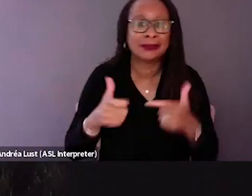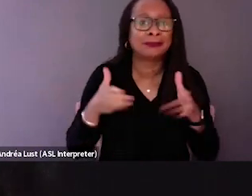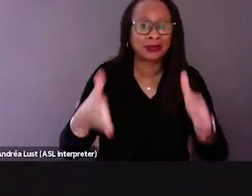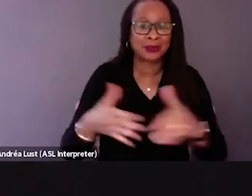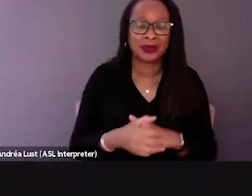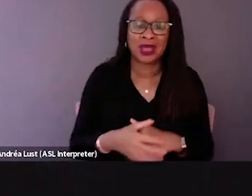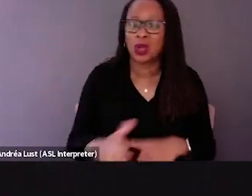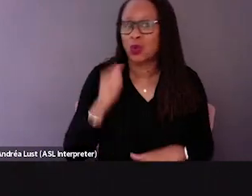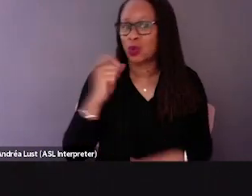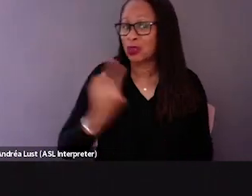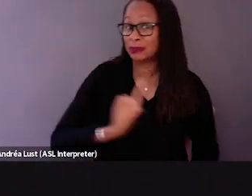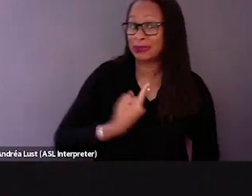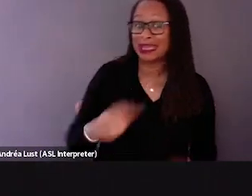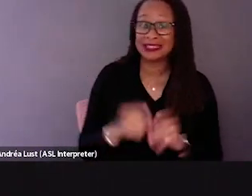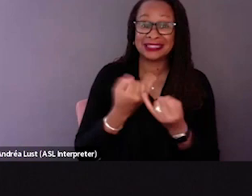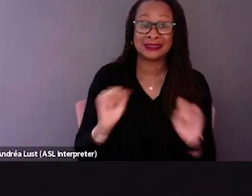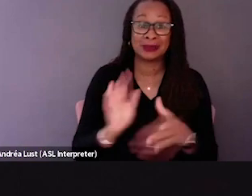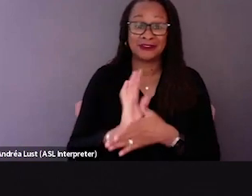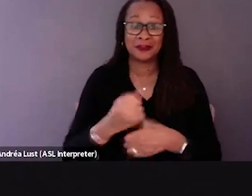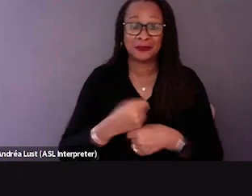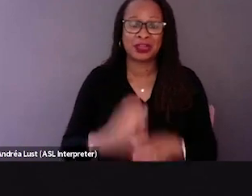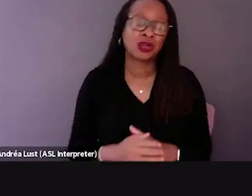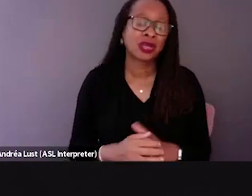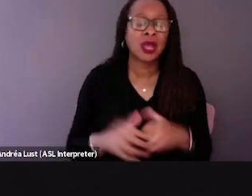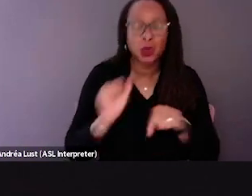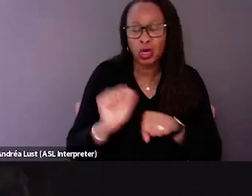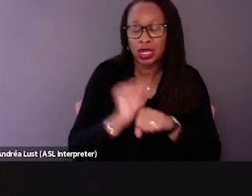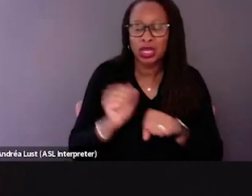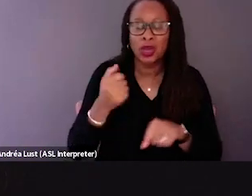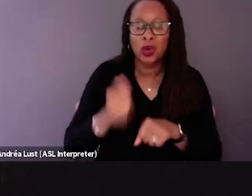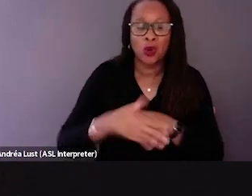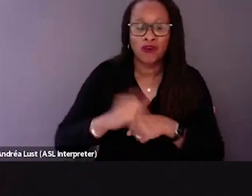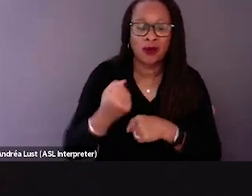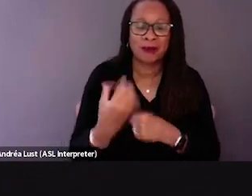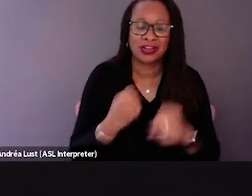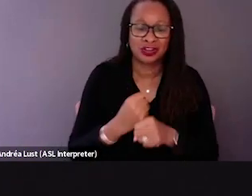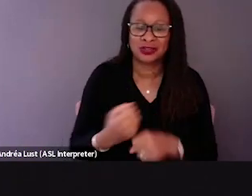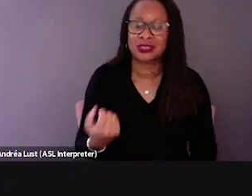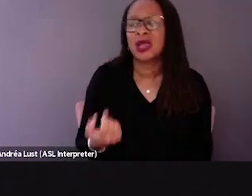It won't be just me as an independent filmmaker toiling slowly over many years, which is how we've always worked in the past.